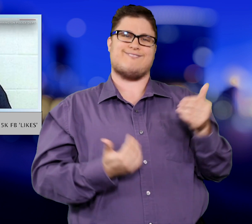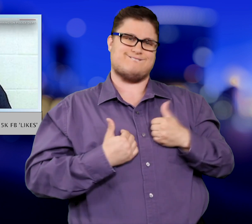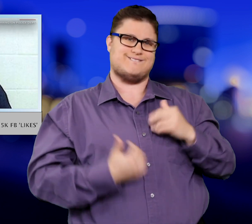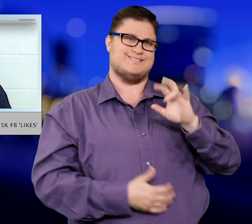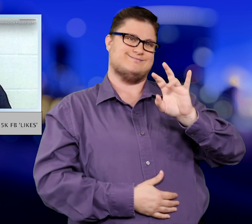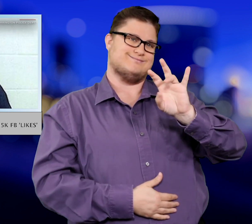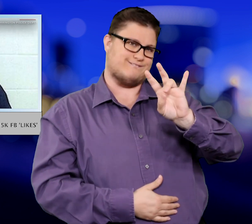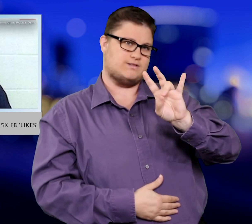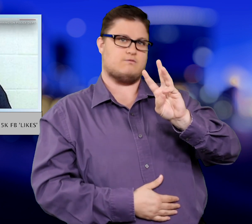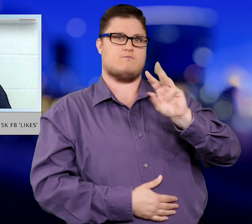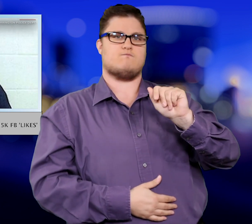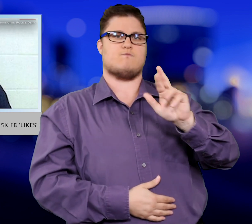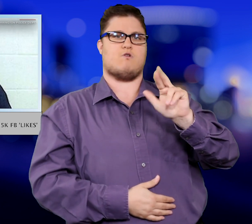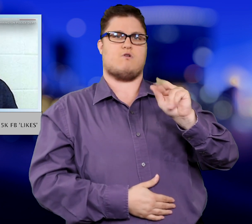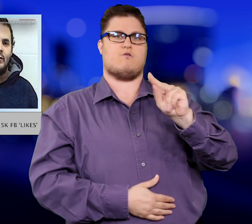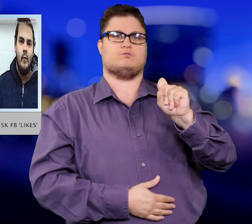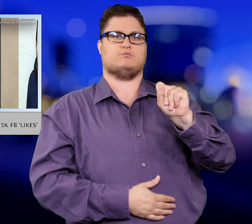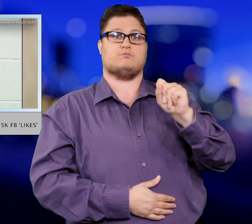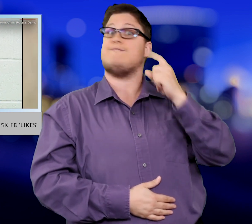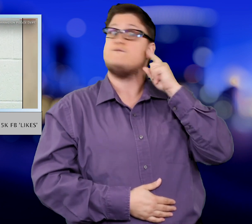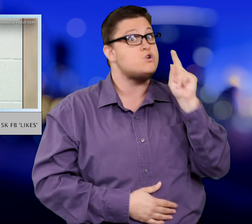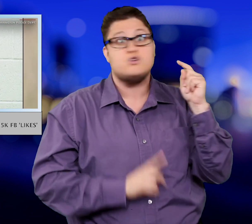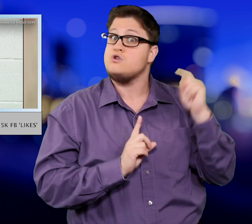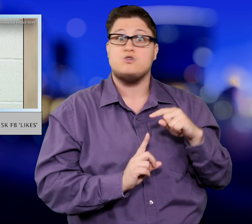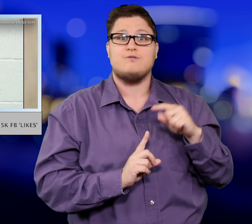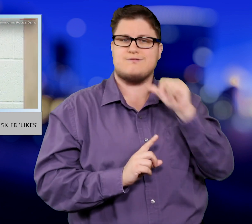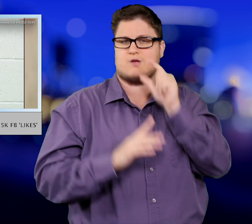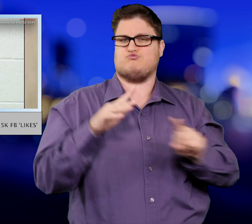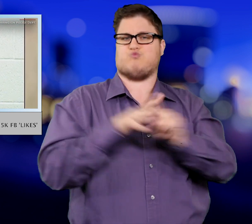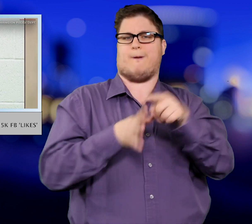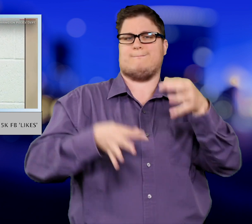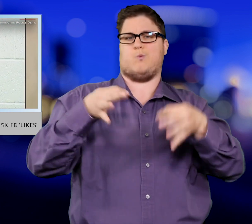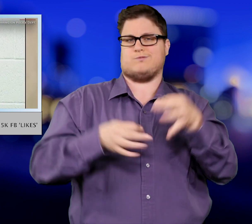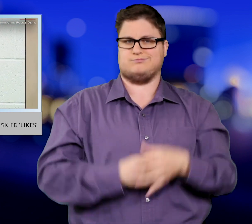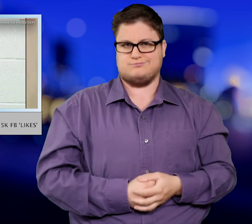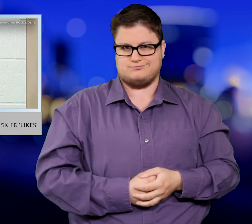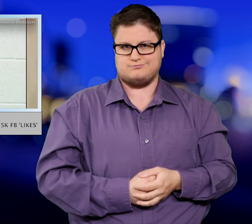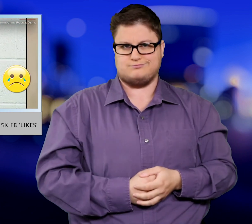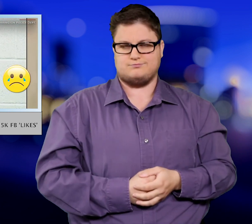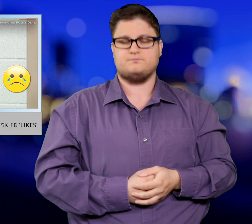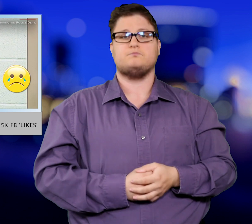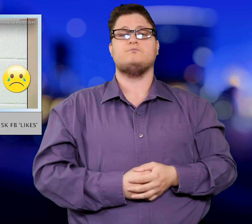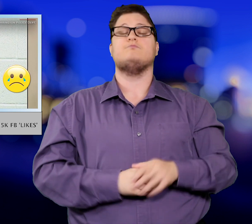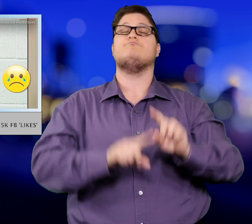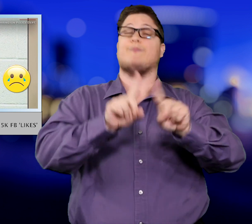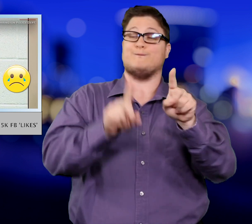He is wanted on seven warrants for not appearing in court.